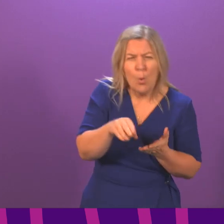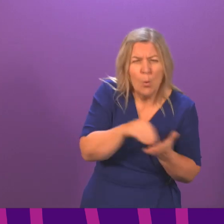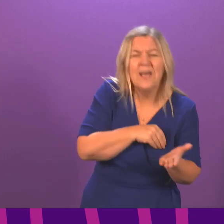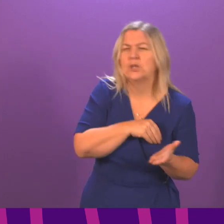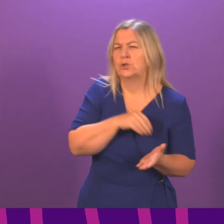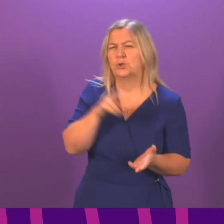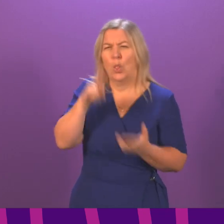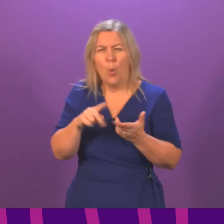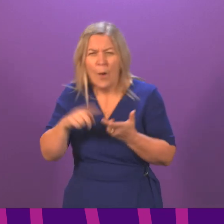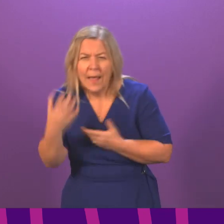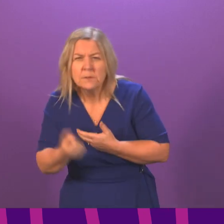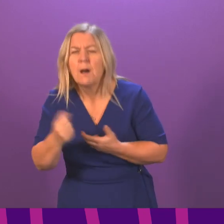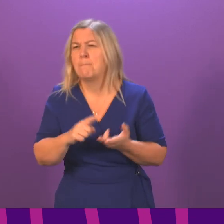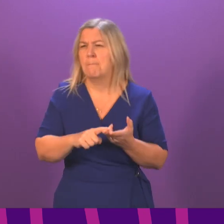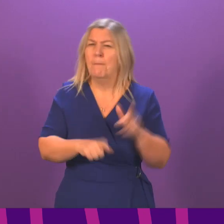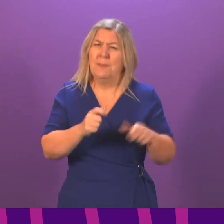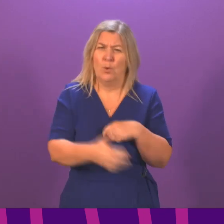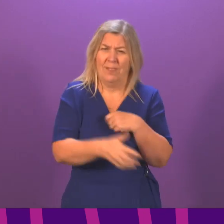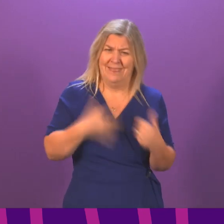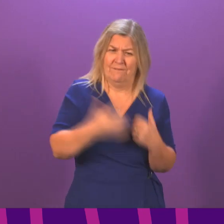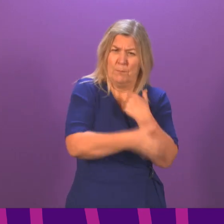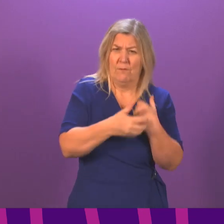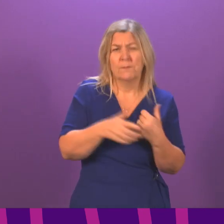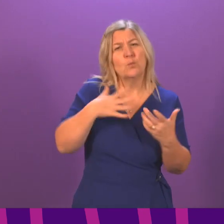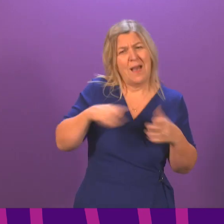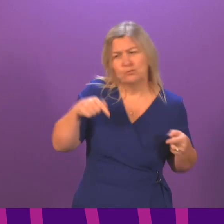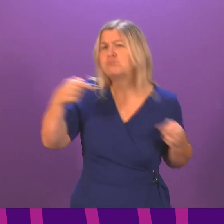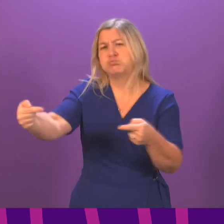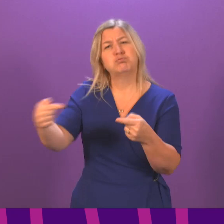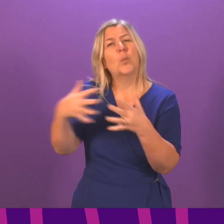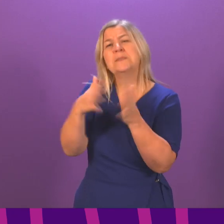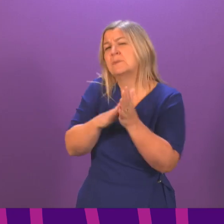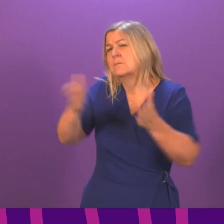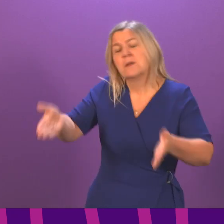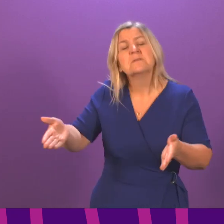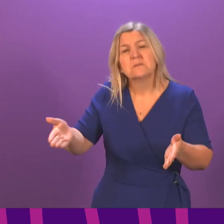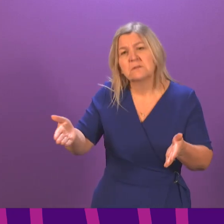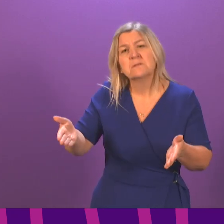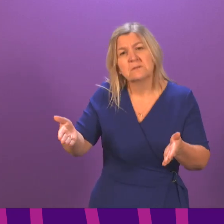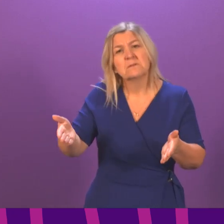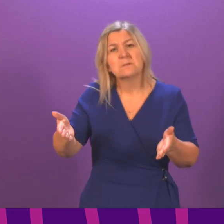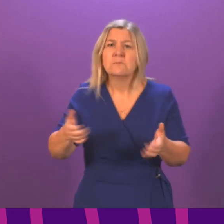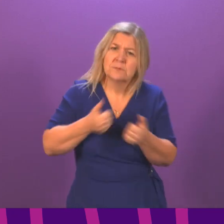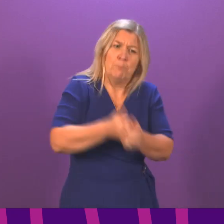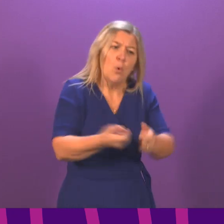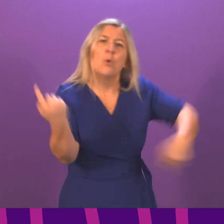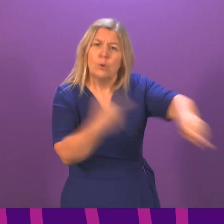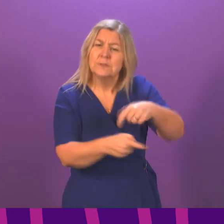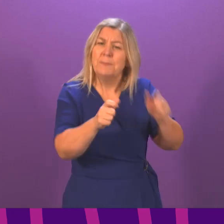and those already living in poverty. The Scottish Parliament must stand up firmly against that approach and on the side of those who need us most.